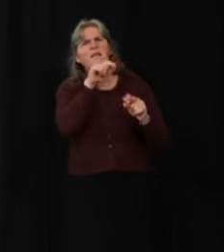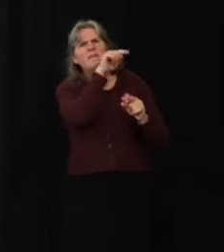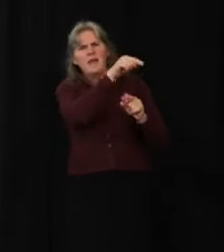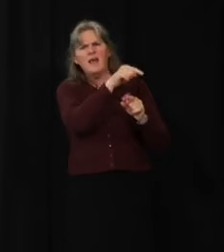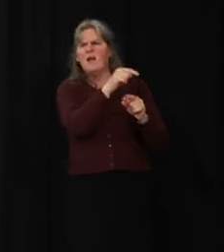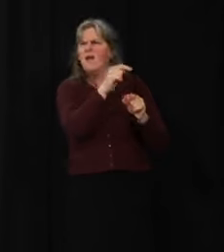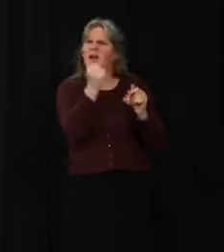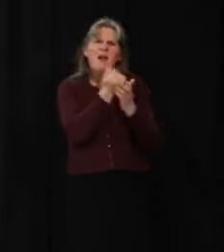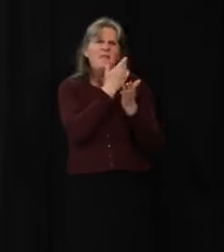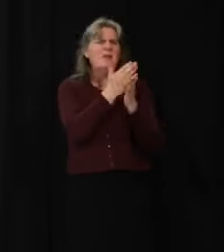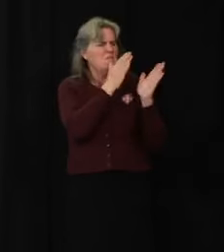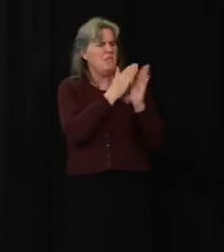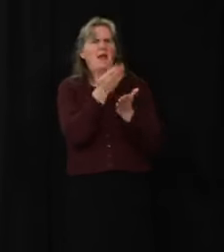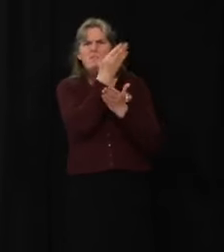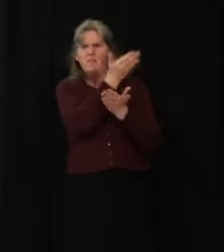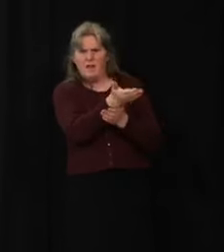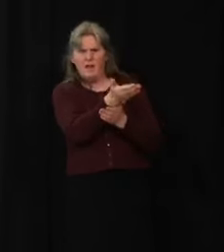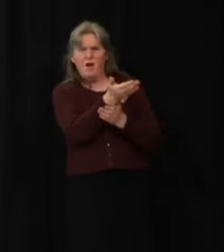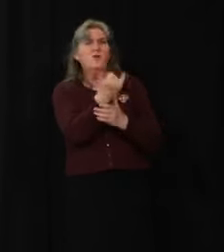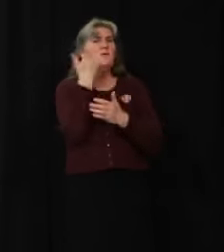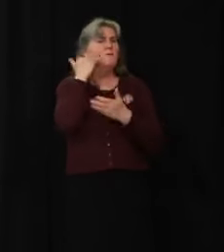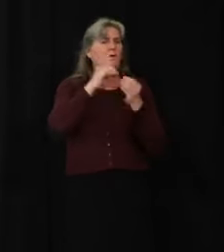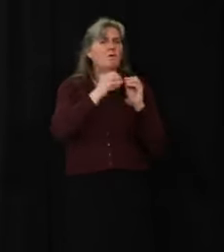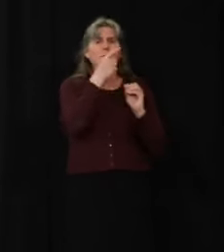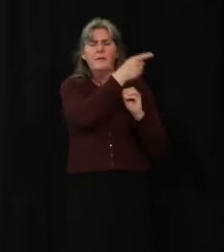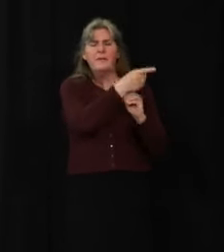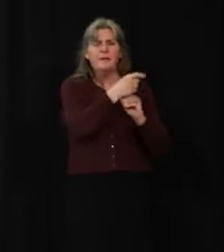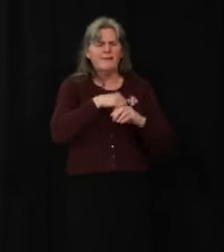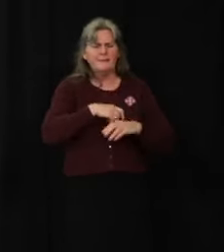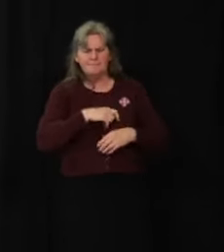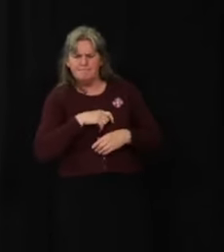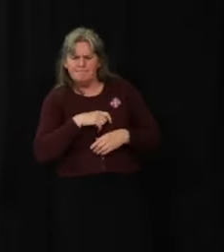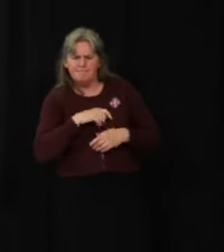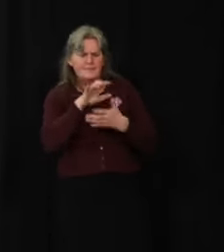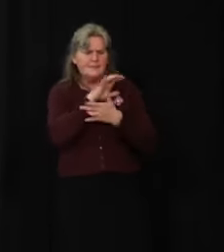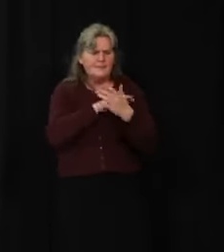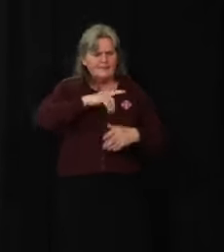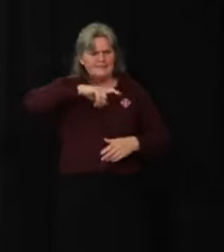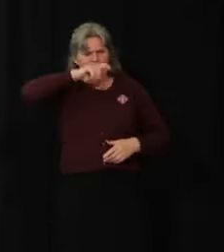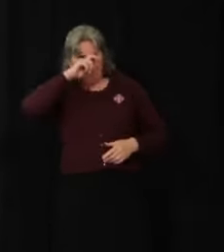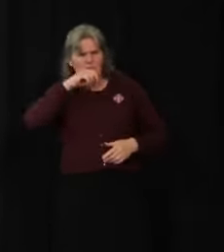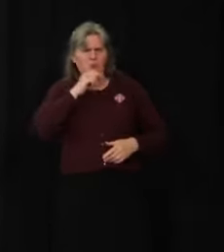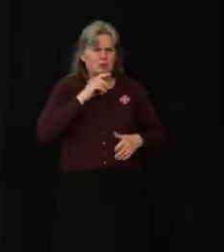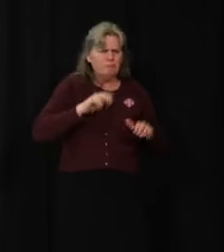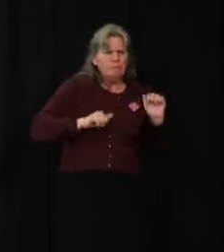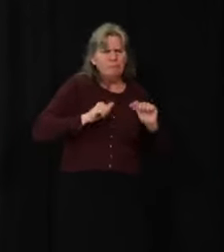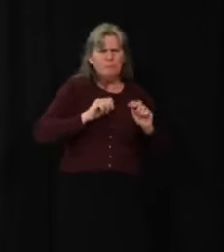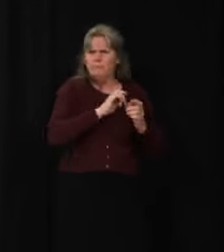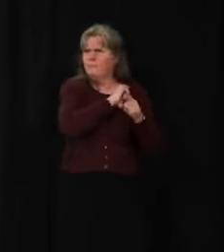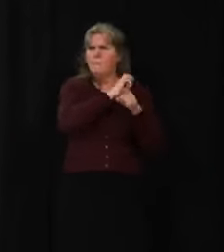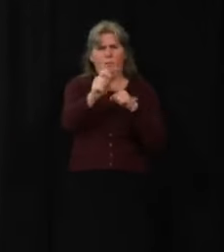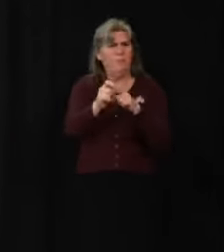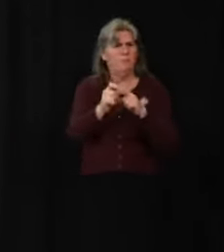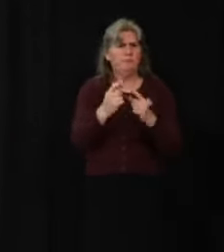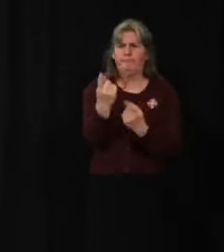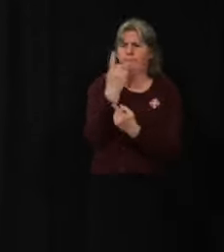scenarios that would stretch our capacity to deal with it.